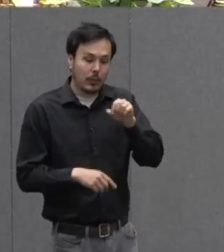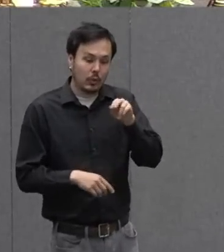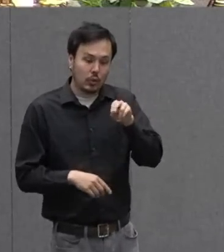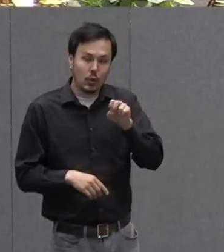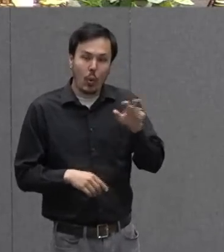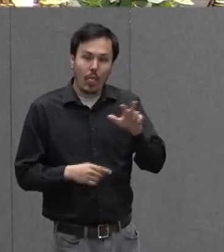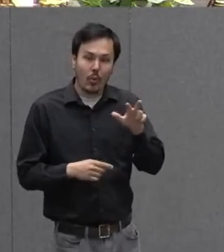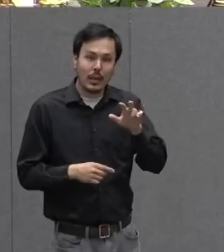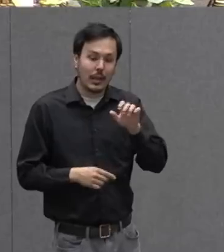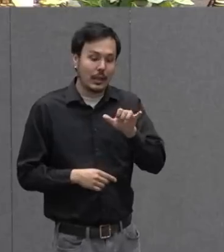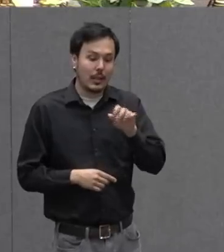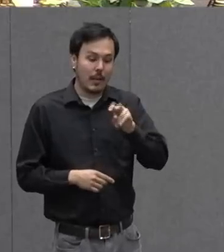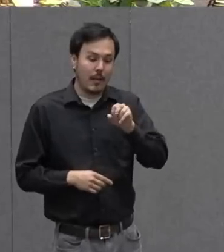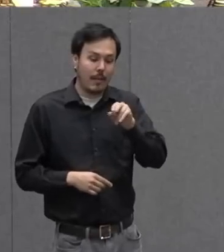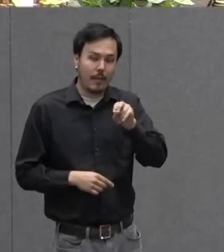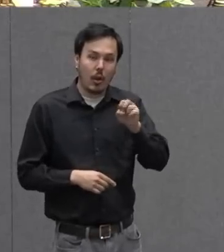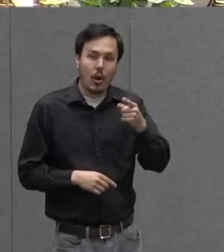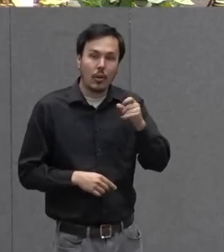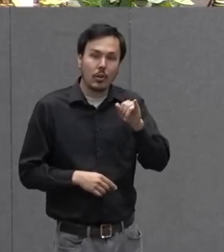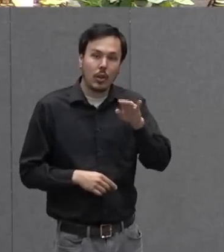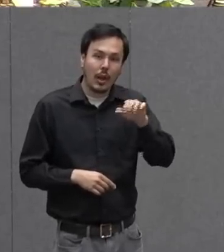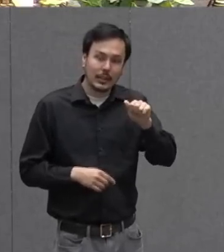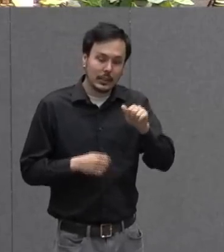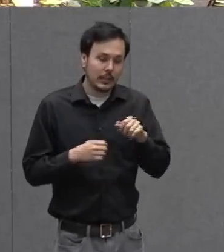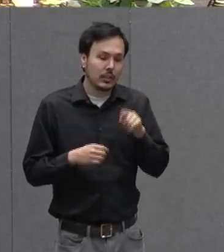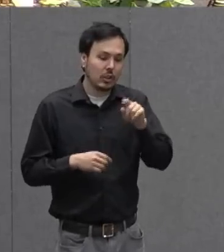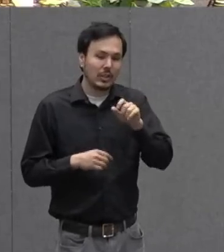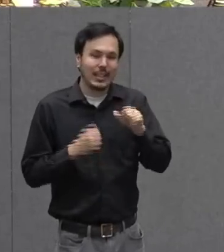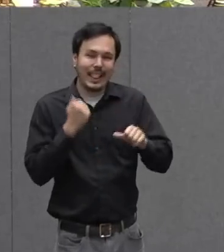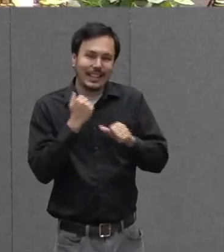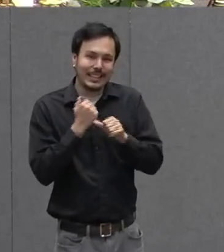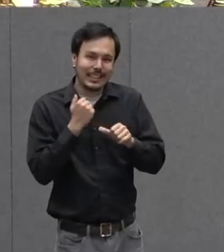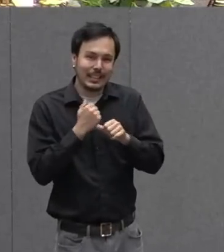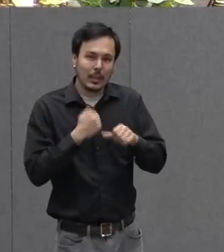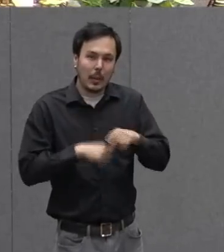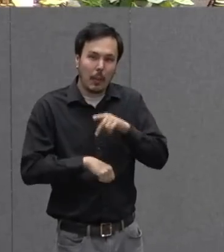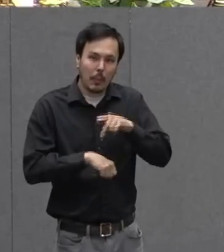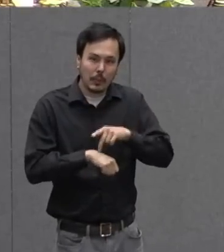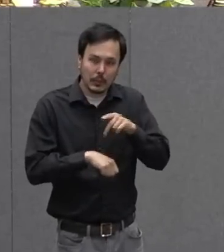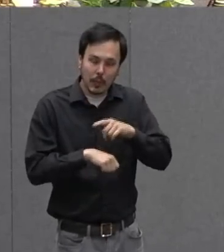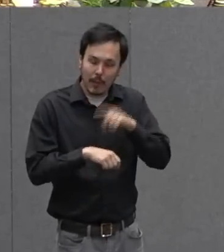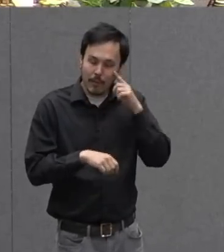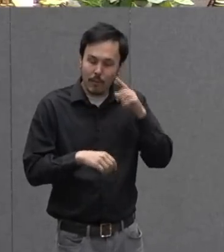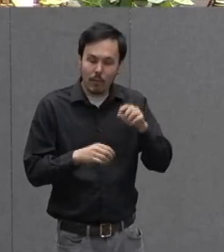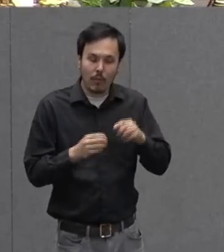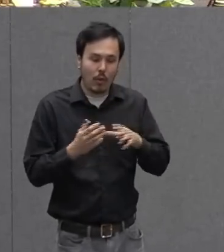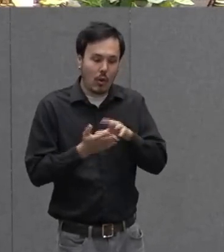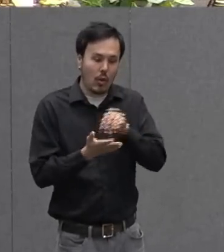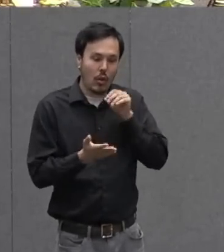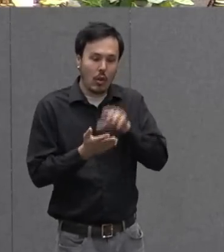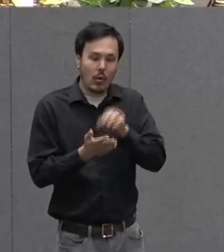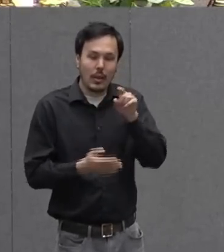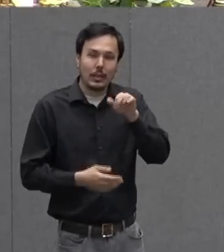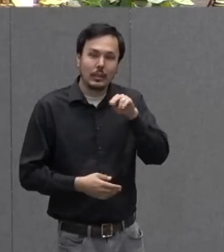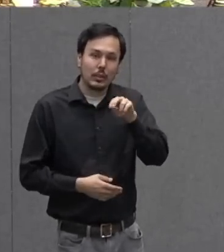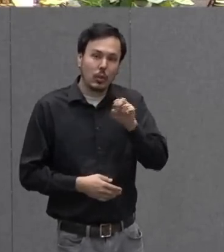She is the Associate Superintendent for Learning Zone Three here in the Albuquerque Public Schools and if you're not from Albuquerque,